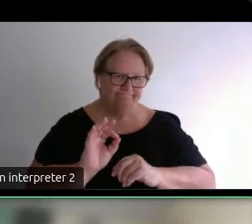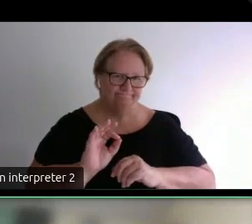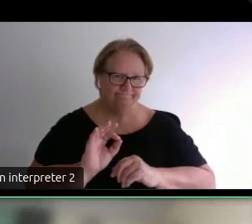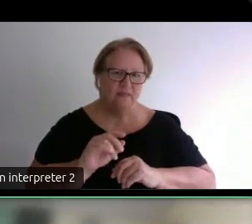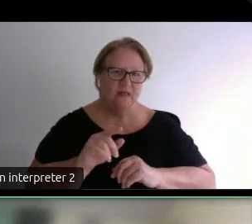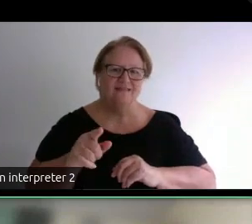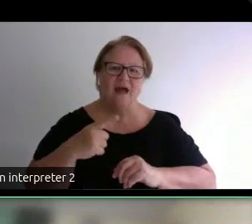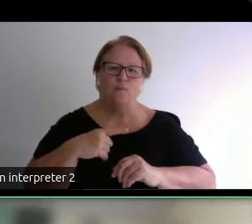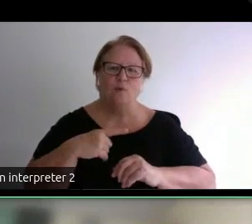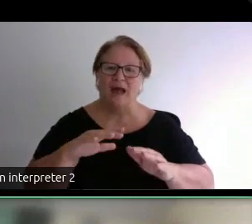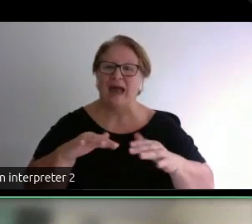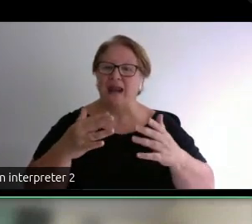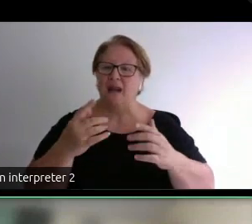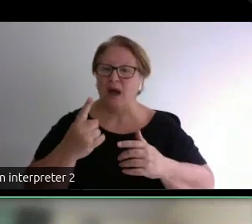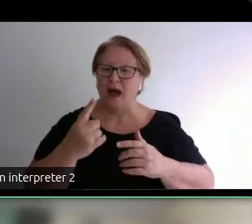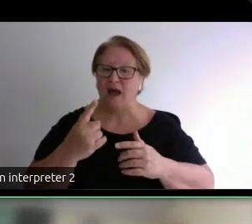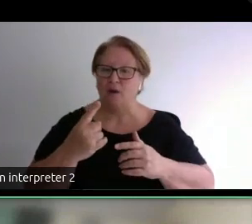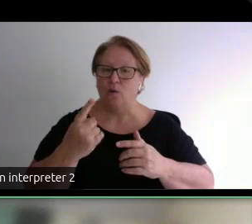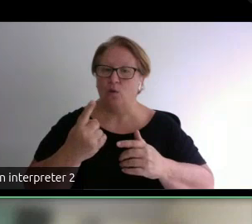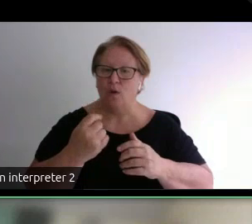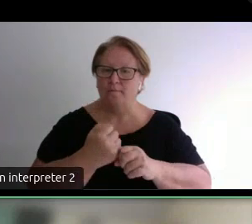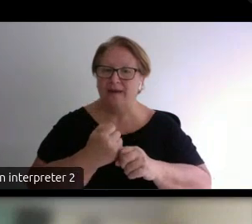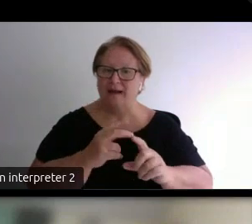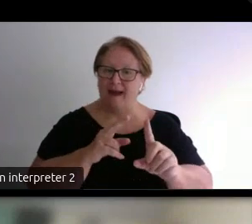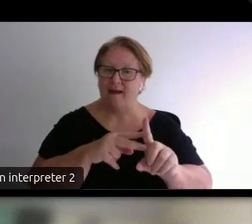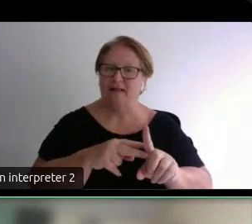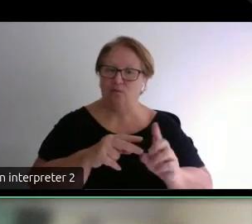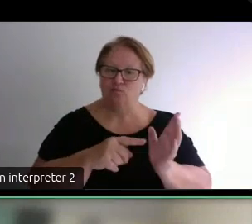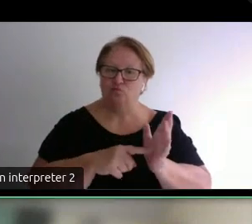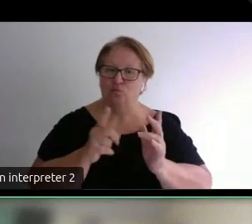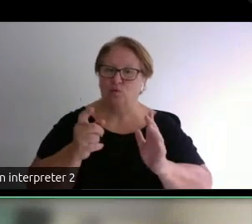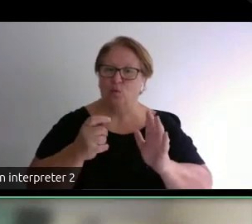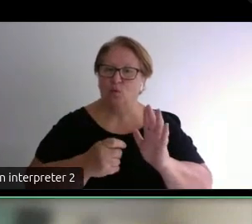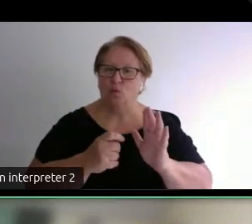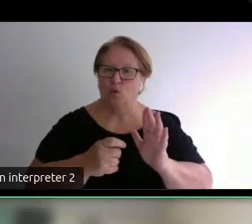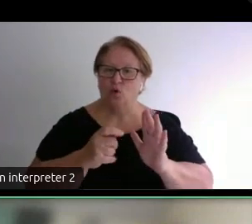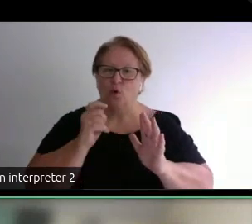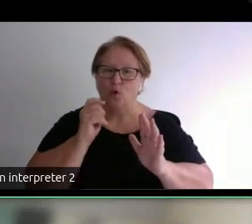any person withstanding to make an application to the court falls within the jurisdiction of coming